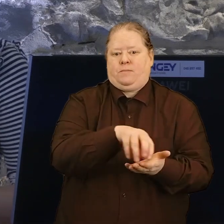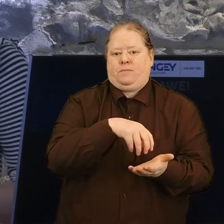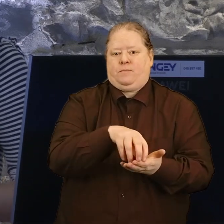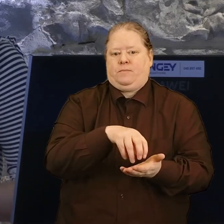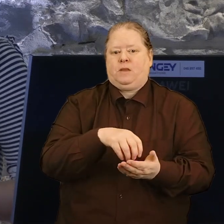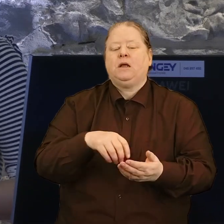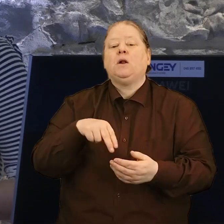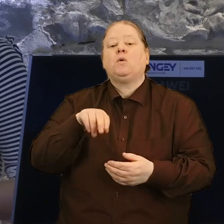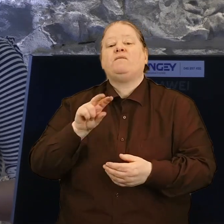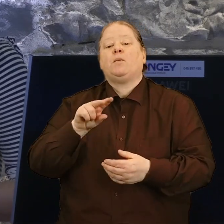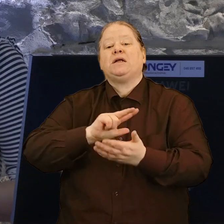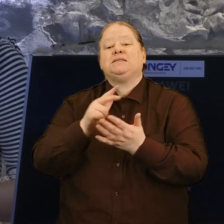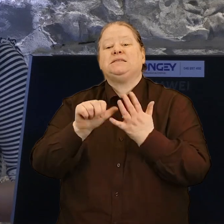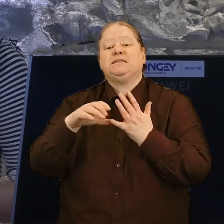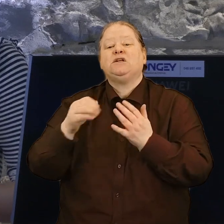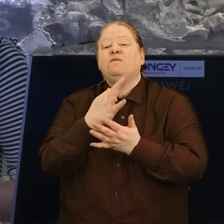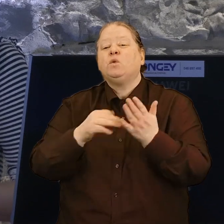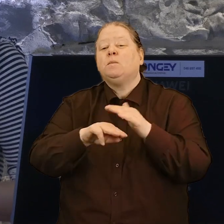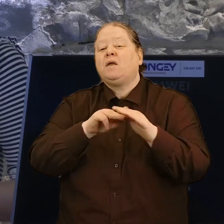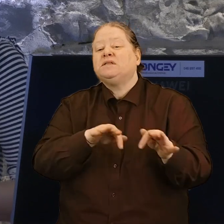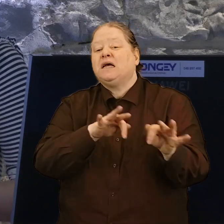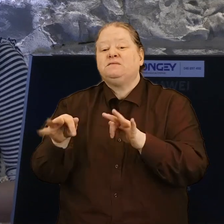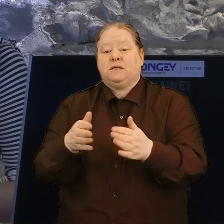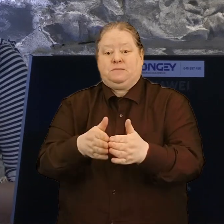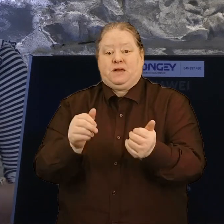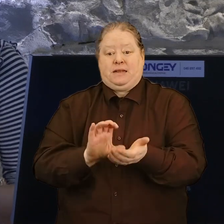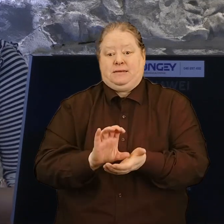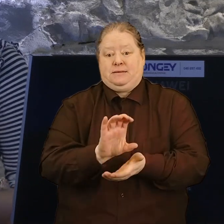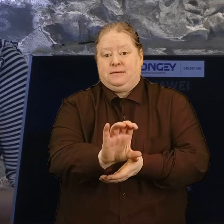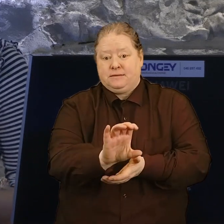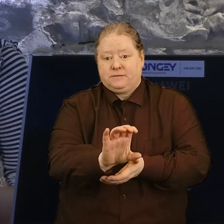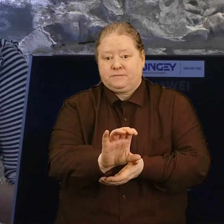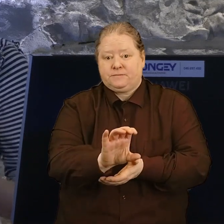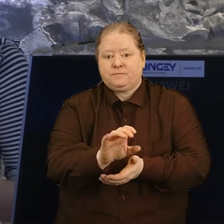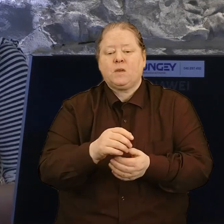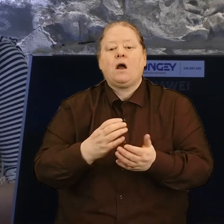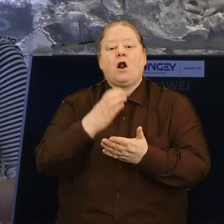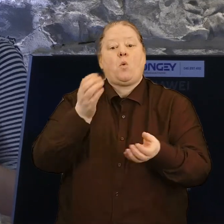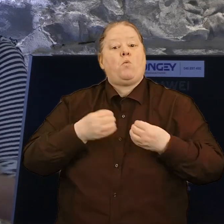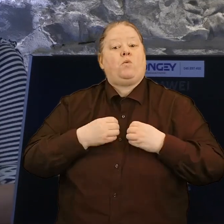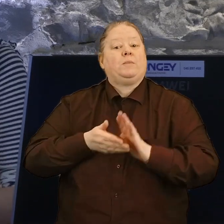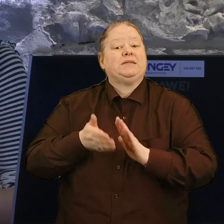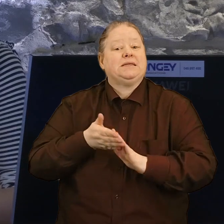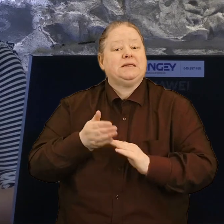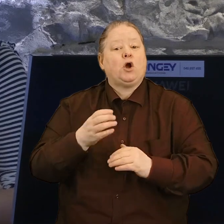In November 1860, a few months after the purchase, the College owned the building, the Club was still in possession,